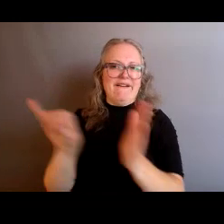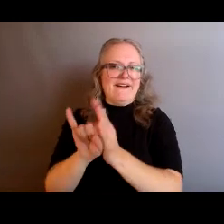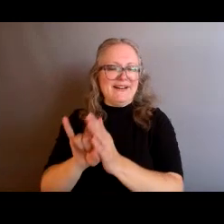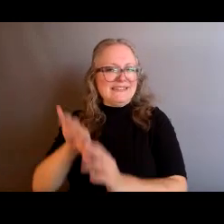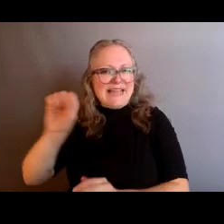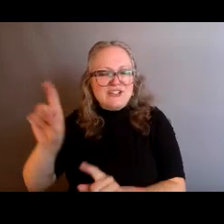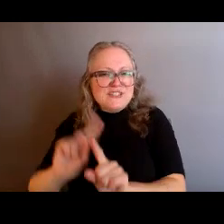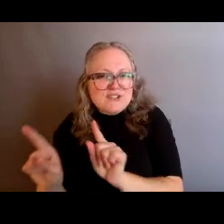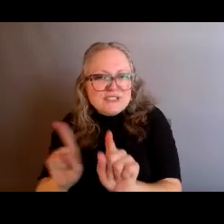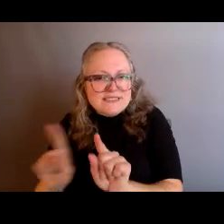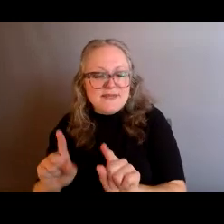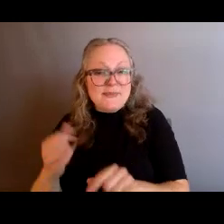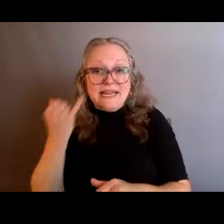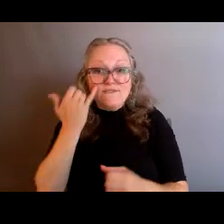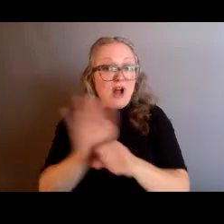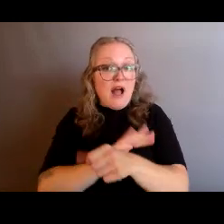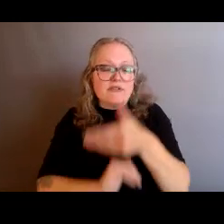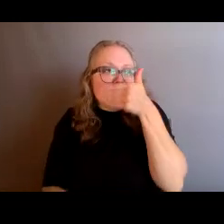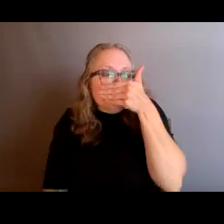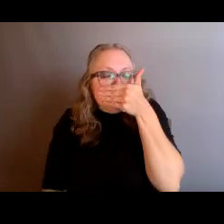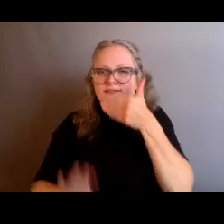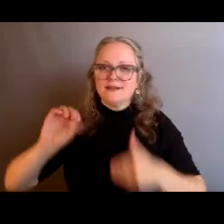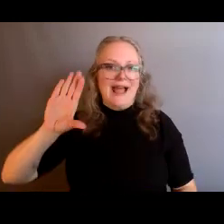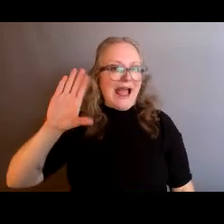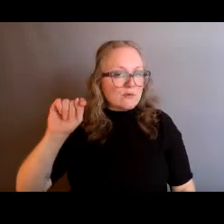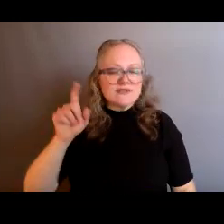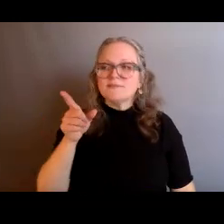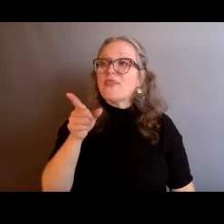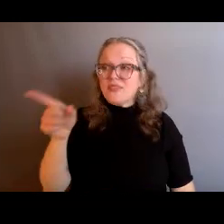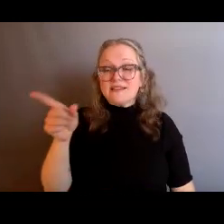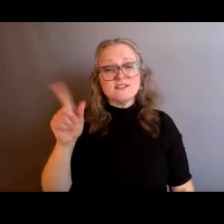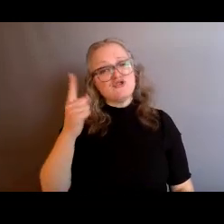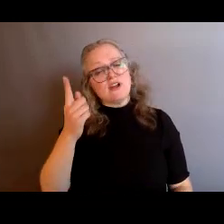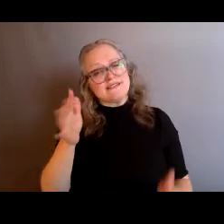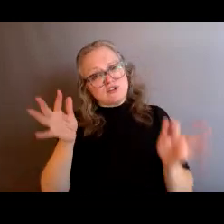But yes, it's just a determination and somebody who's got normal hearing.